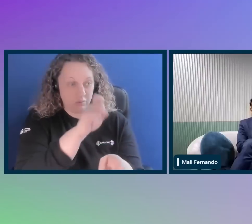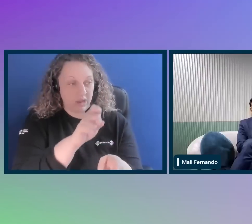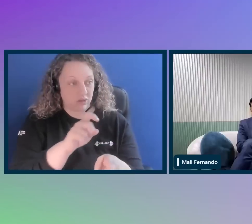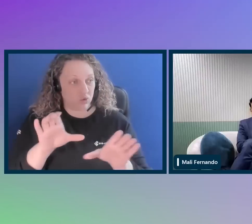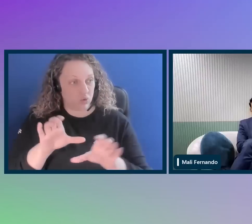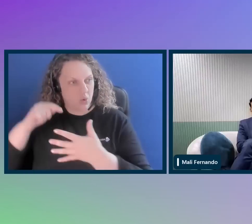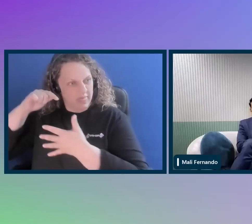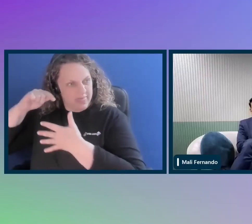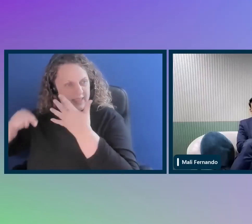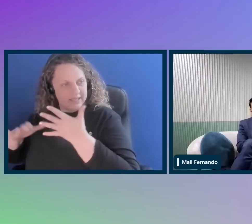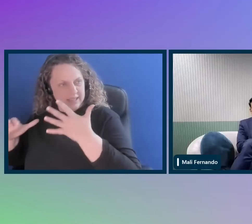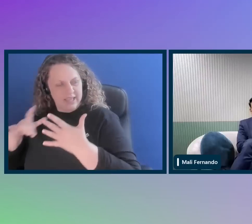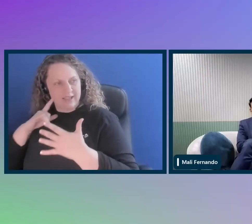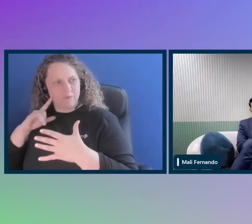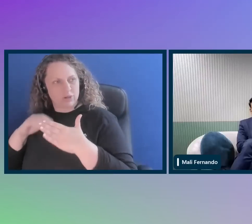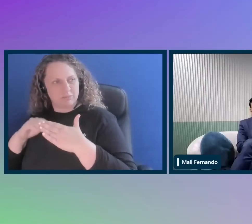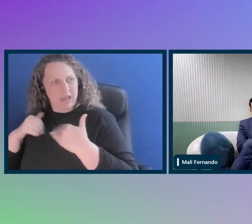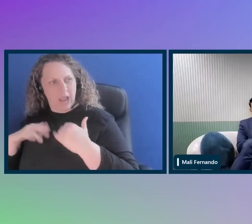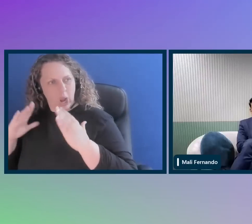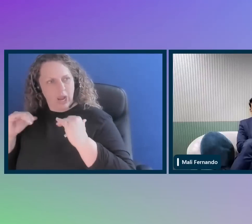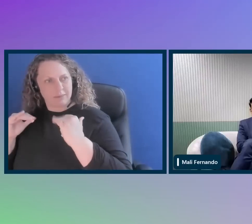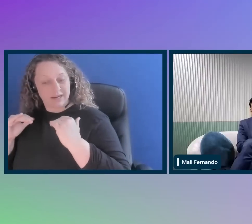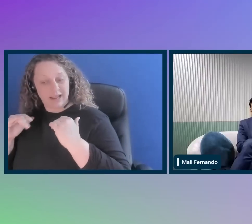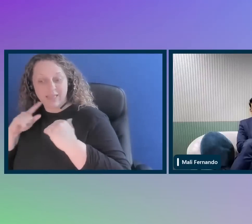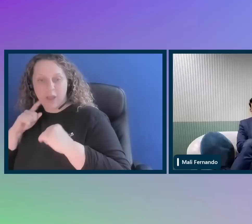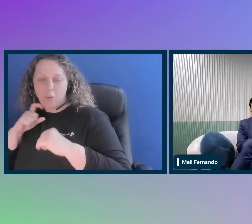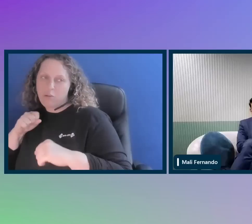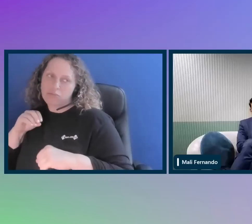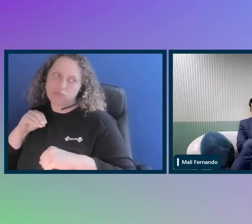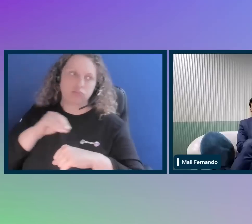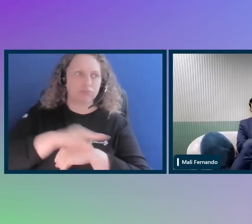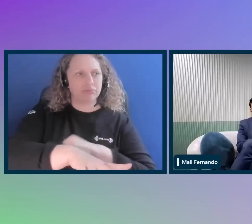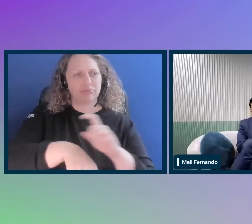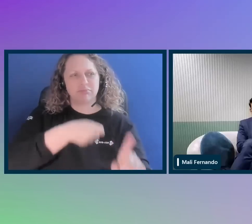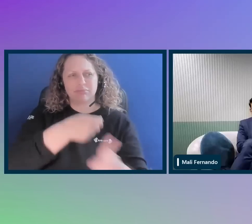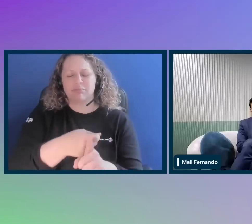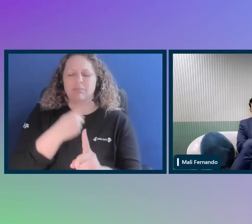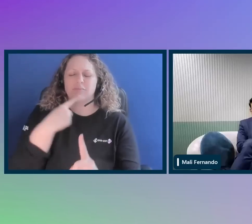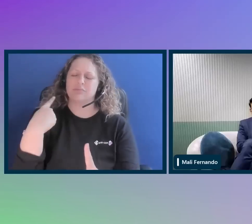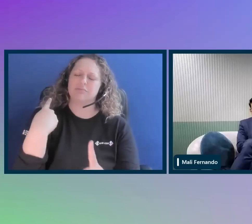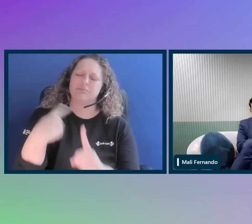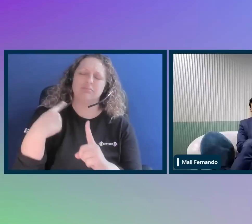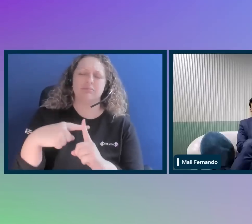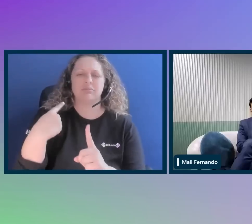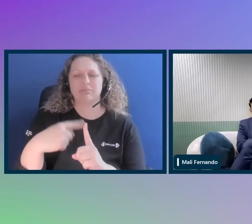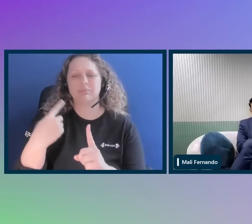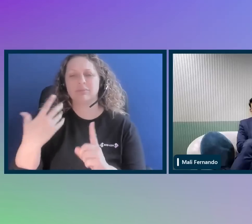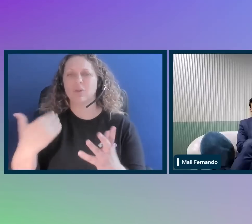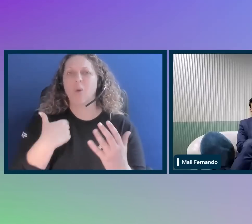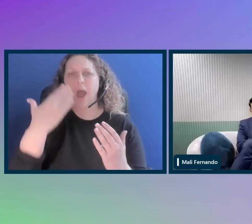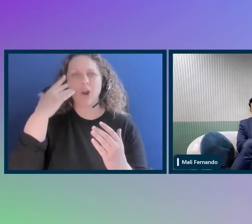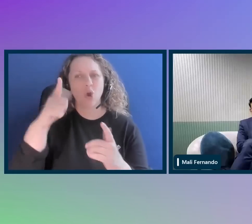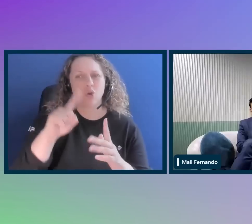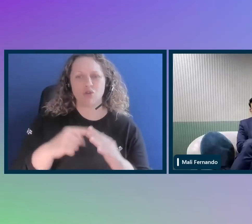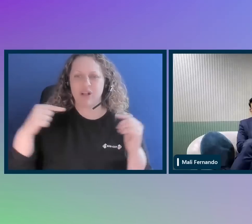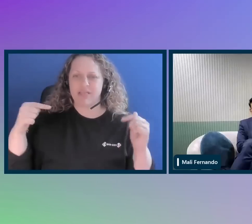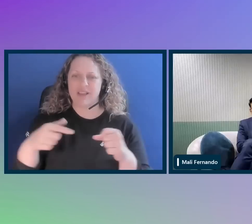is going to have a wonderful impact. And I know you started this whole initiative